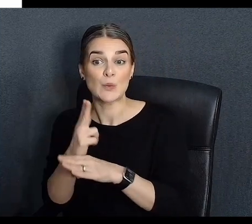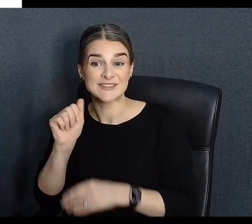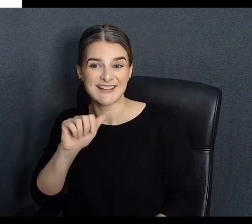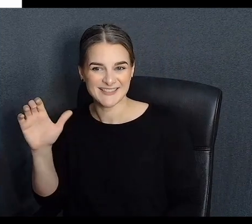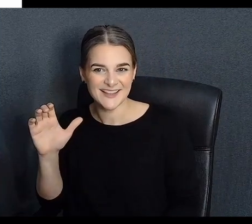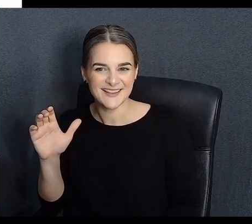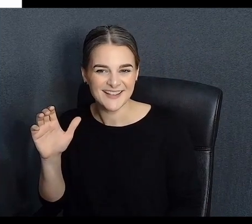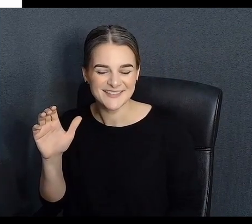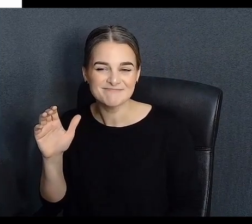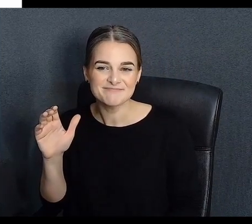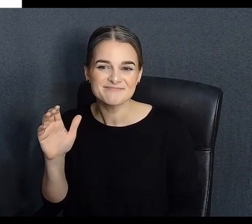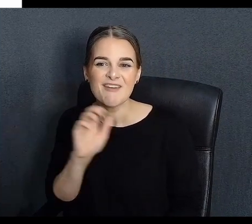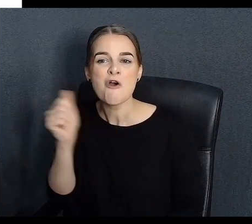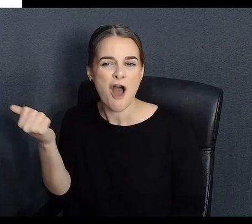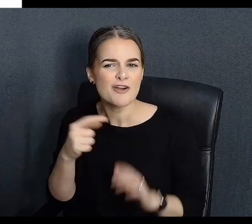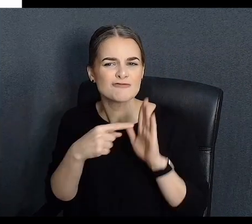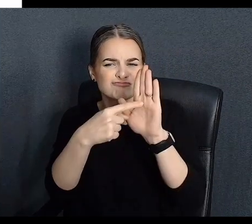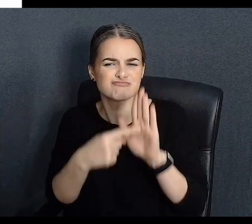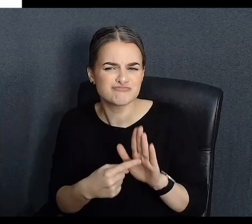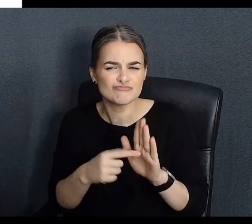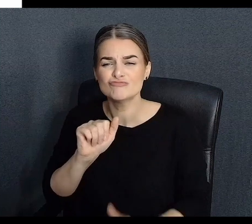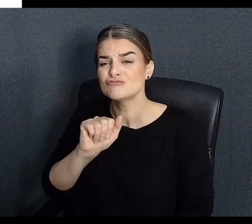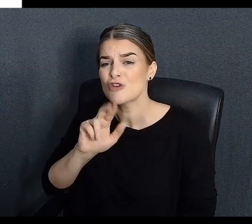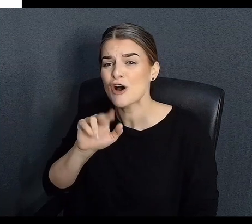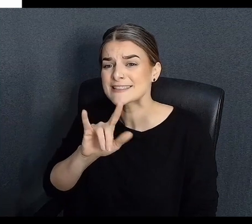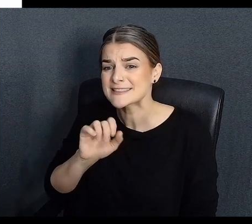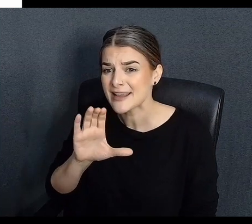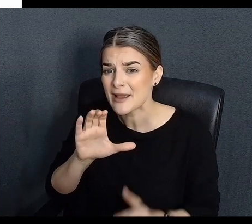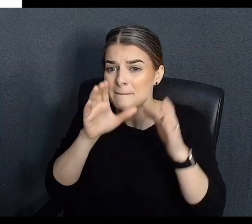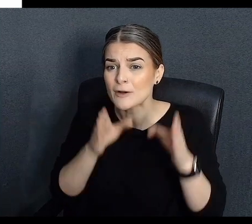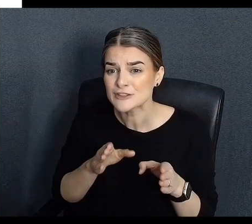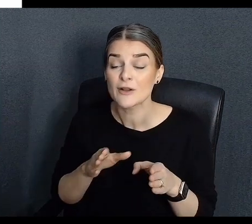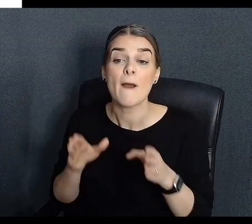A few other examples, autistic person, person with autism,